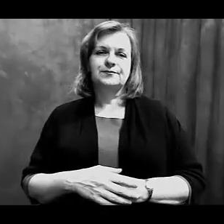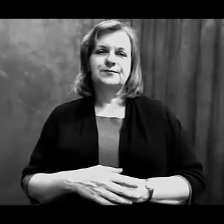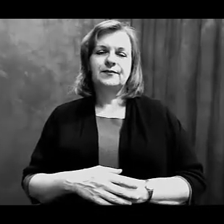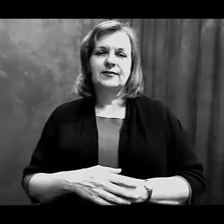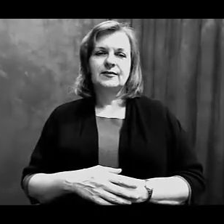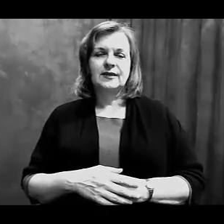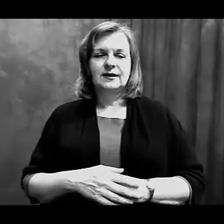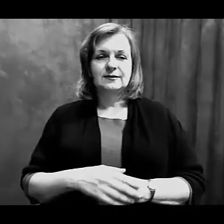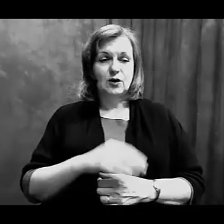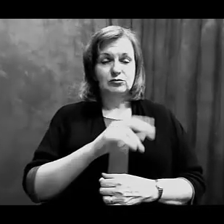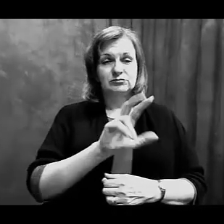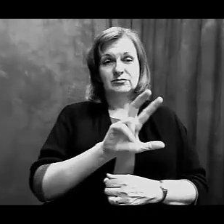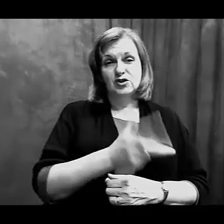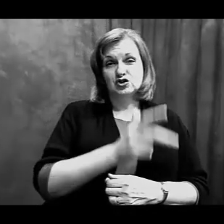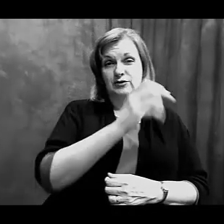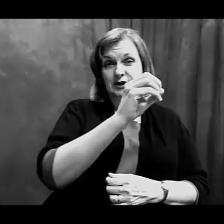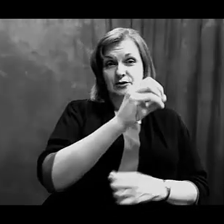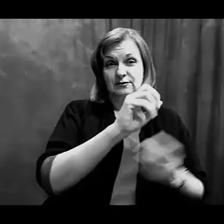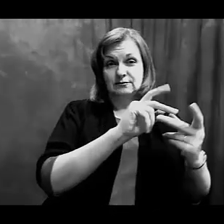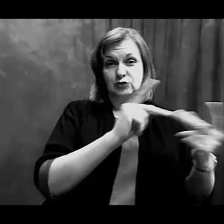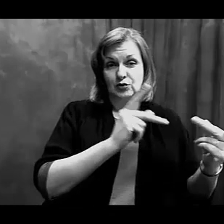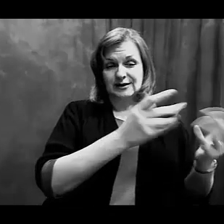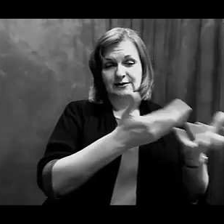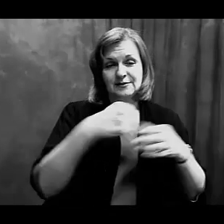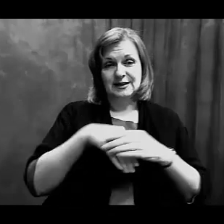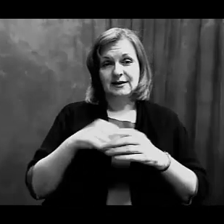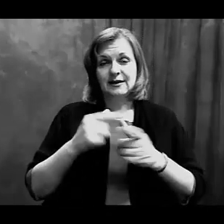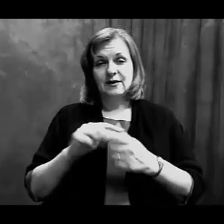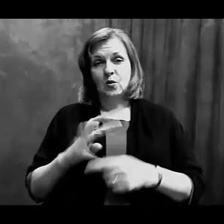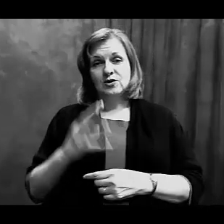so this is a place where you would build those